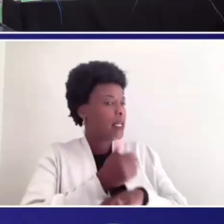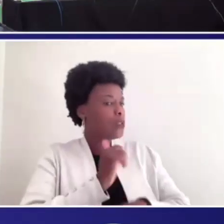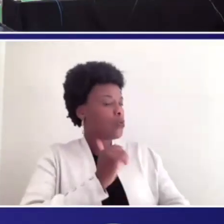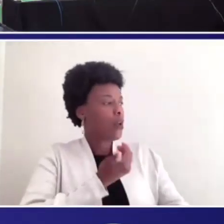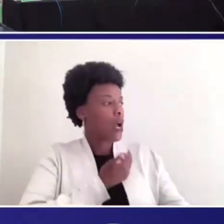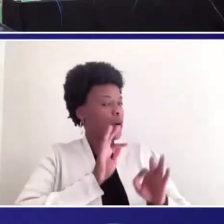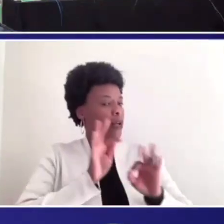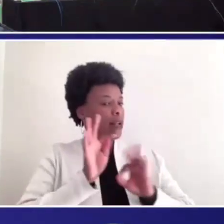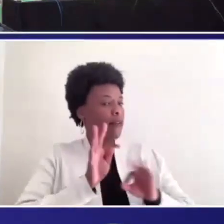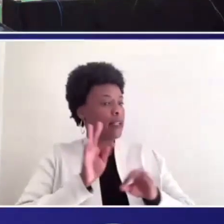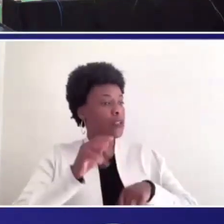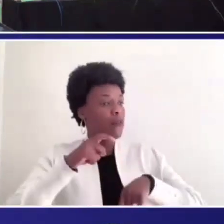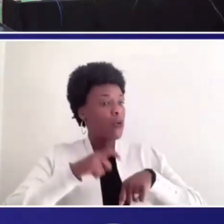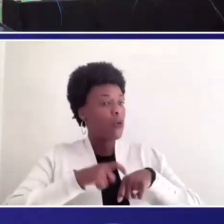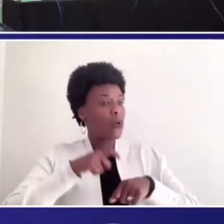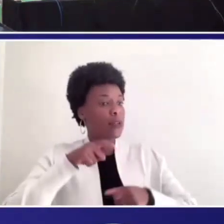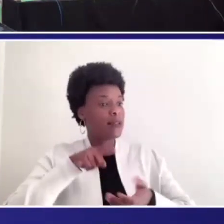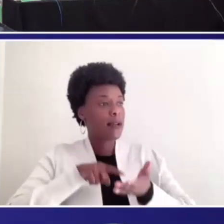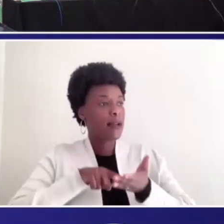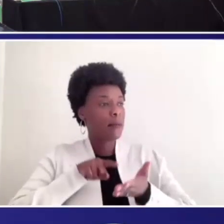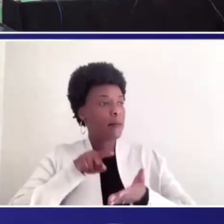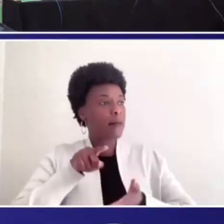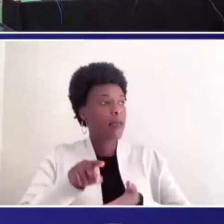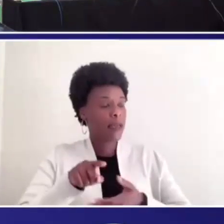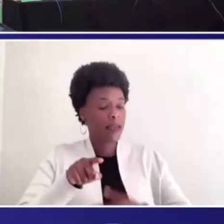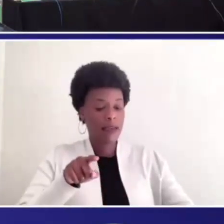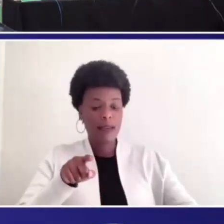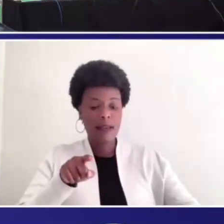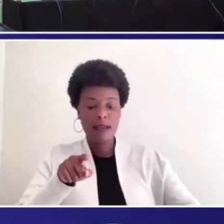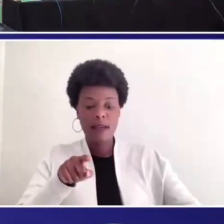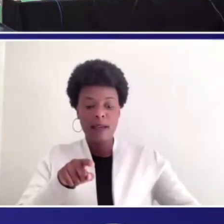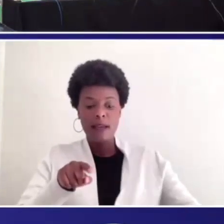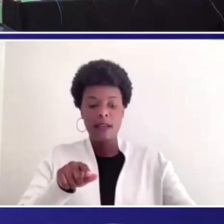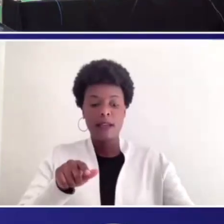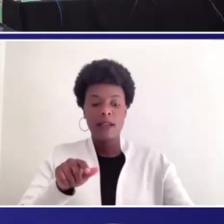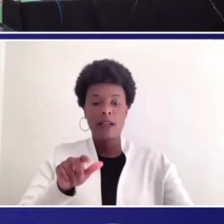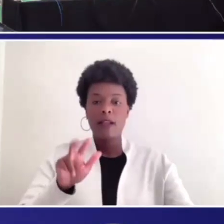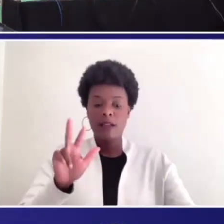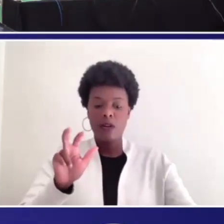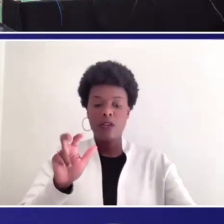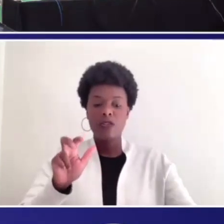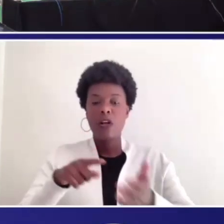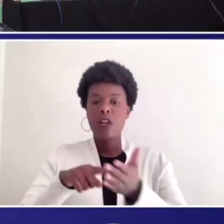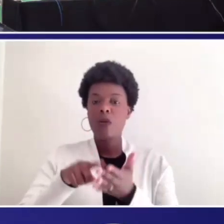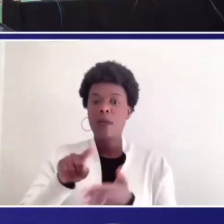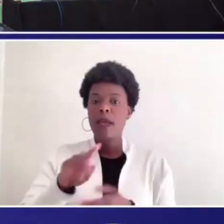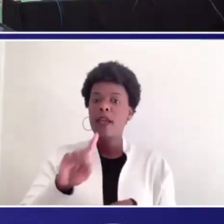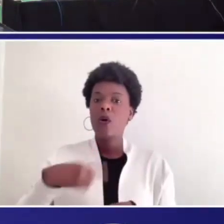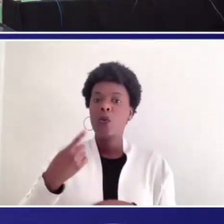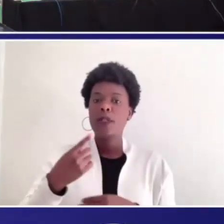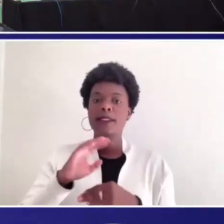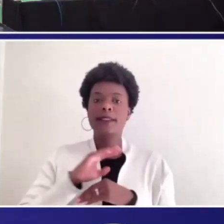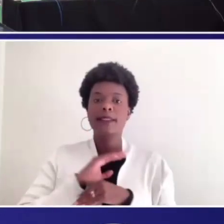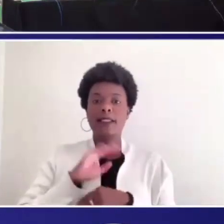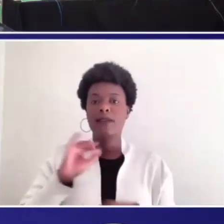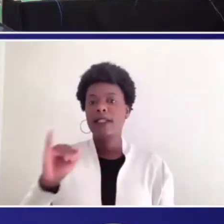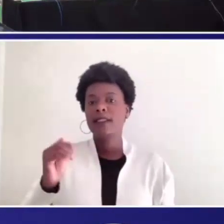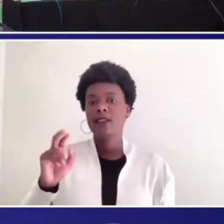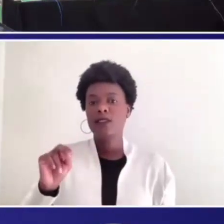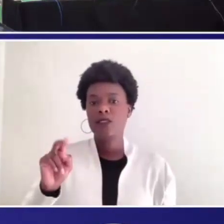on-time payment, that the $300 payment only satisfies January's payment anyway,